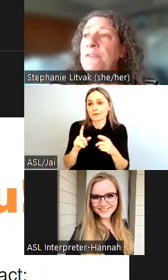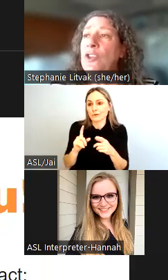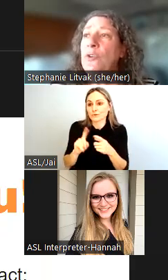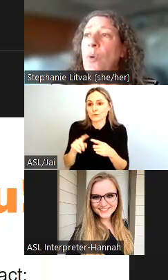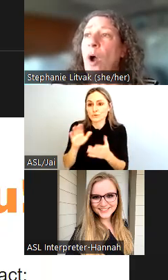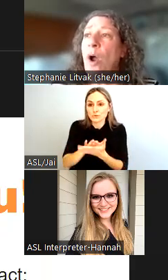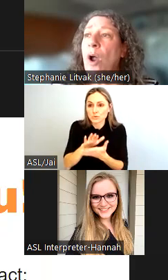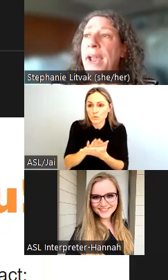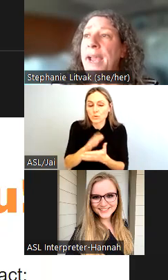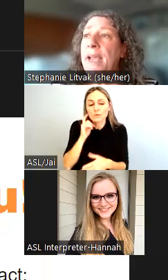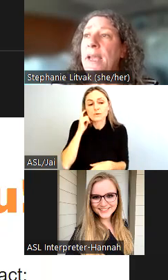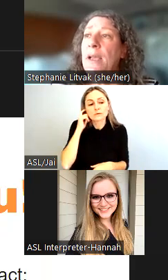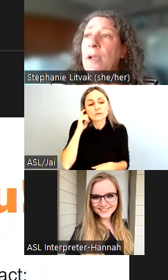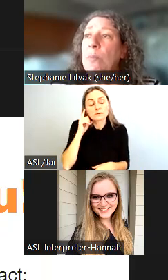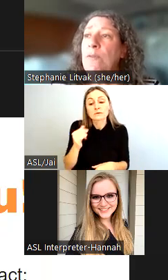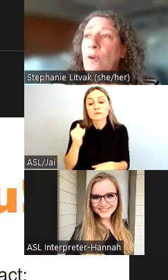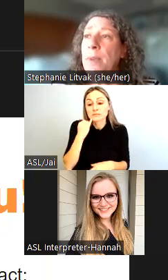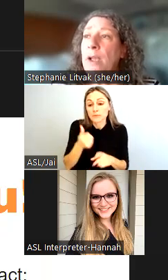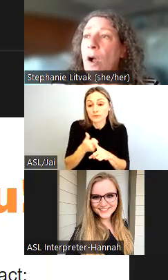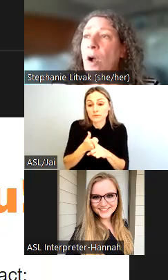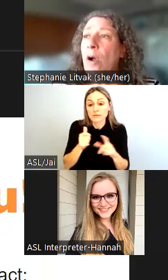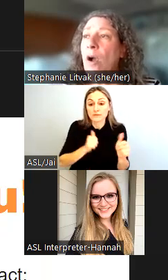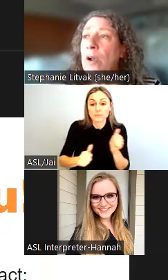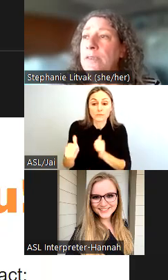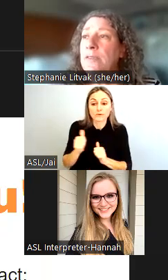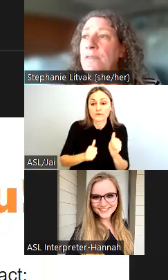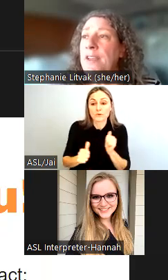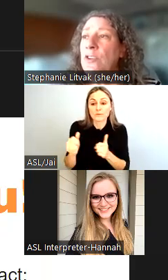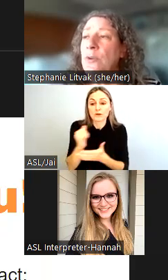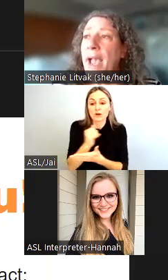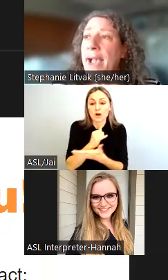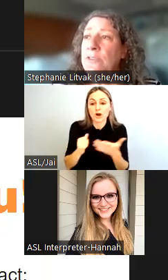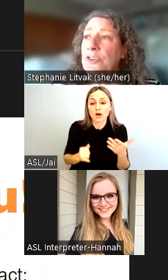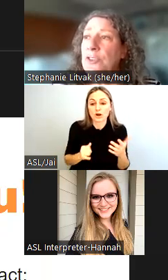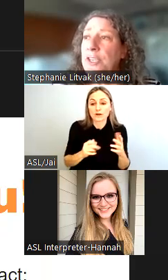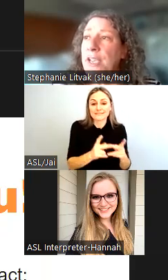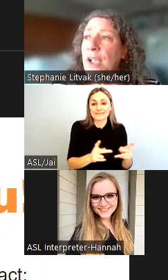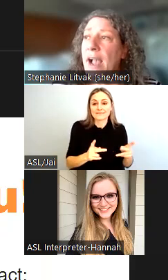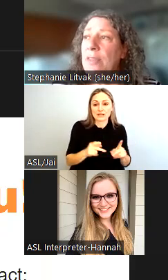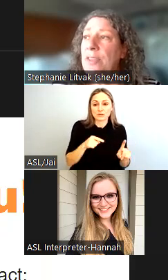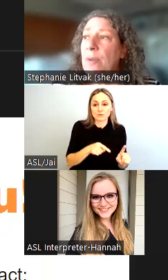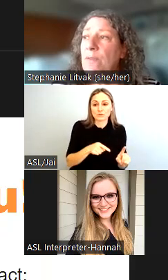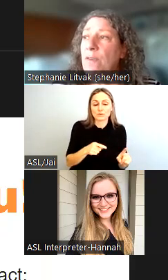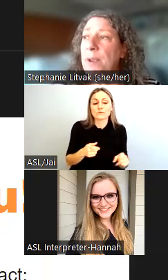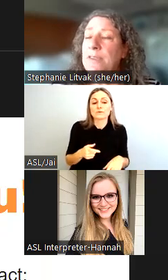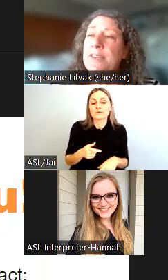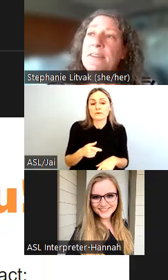If you are a performing arts venue and you are looking at the performing a arts access